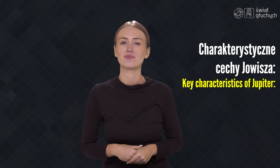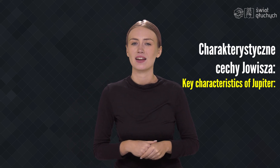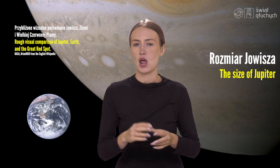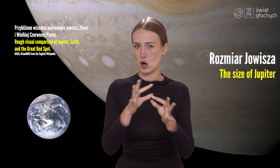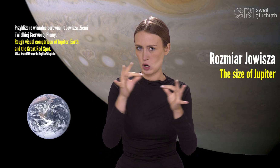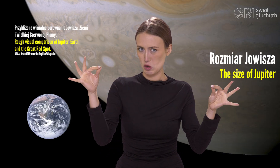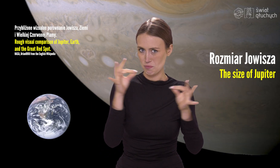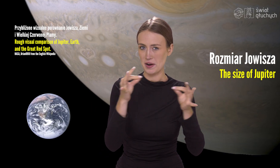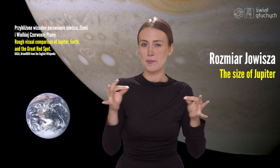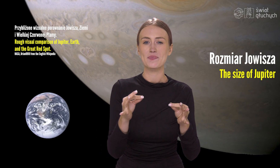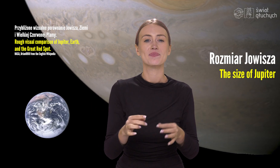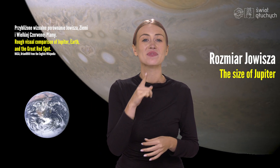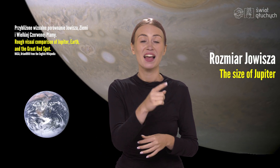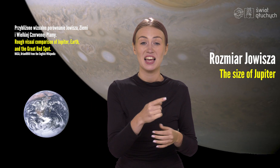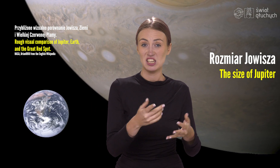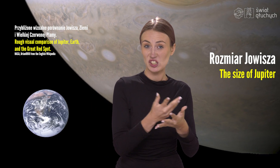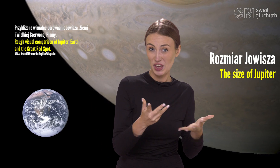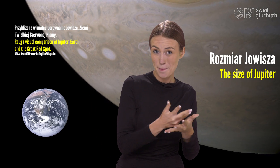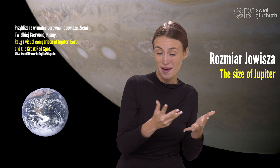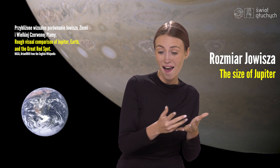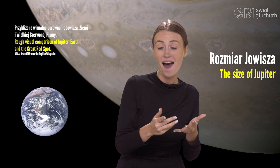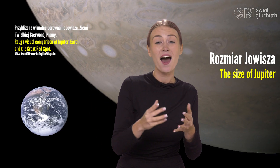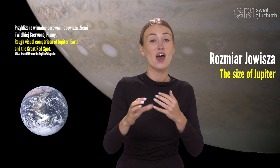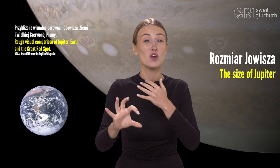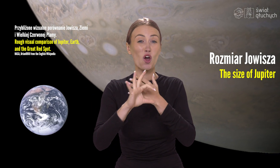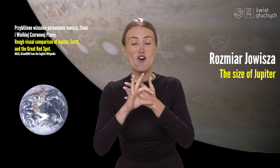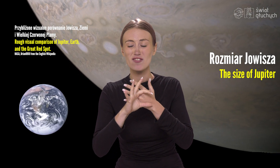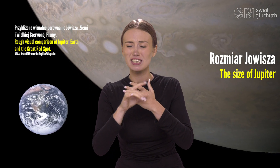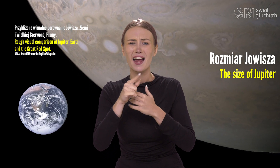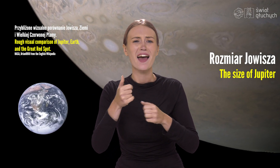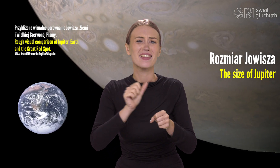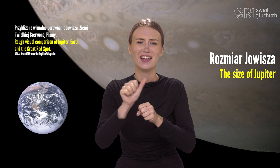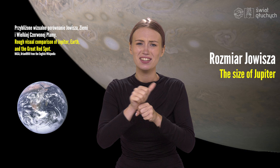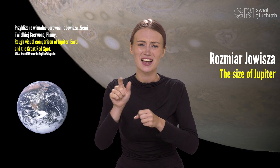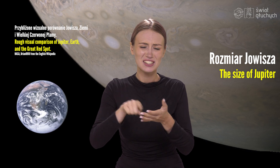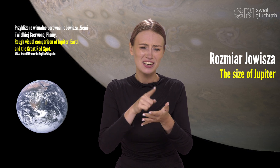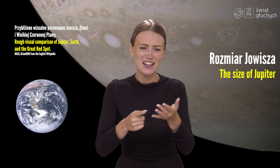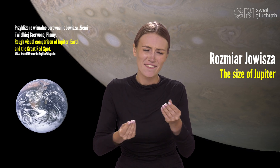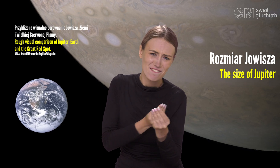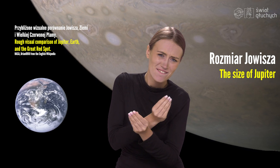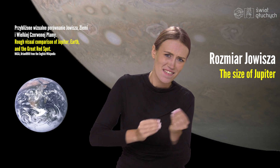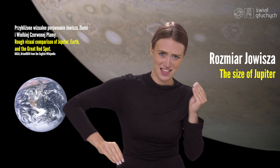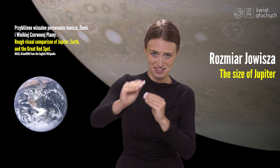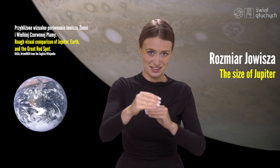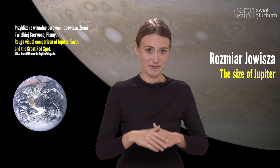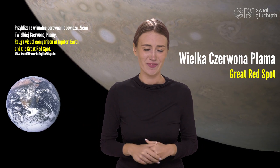• Size: Jupiter has a diameter about 11 times greater than Earth’s.